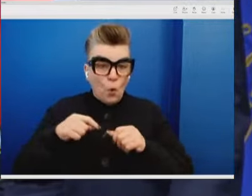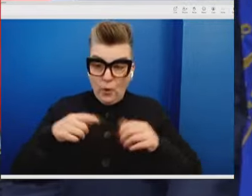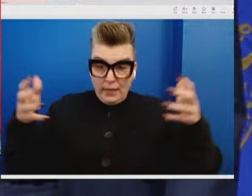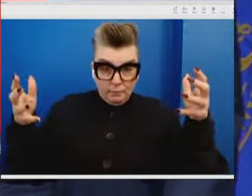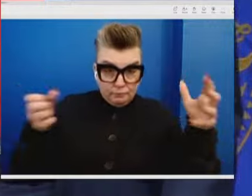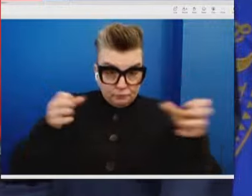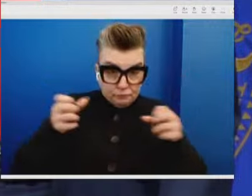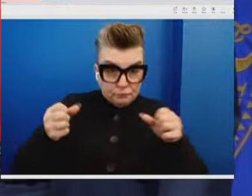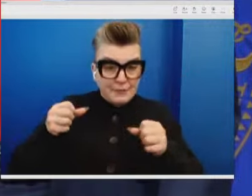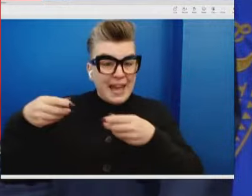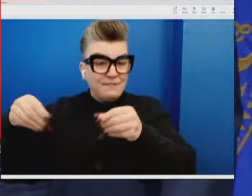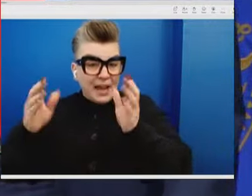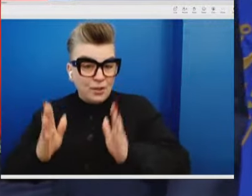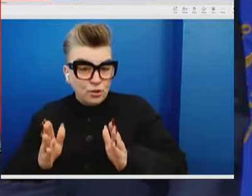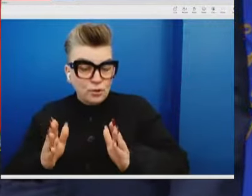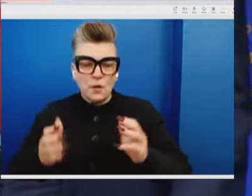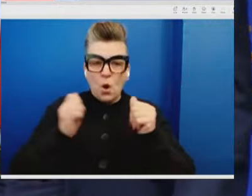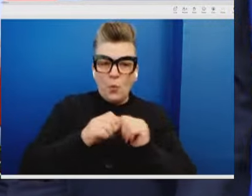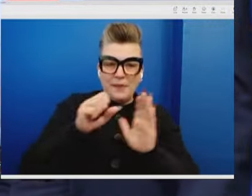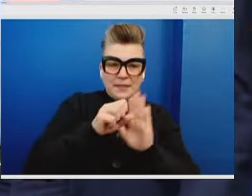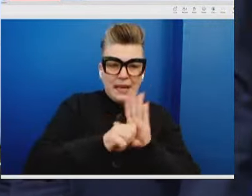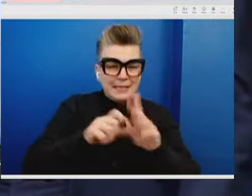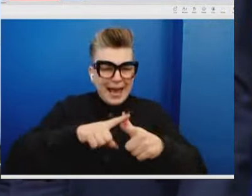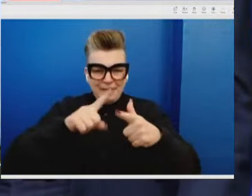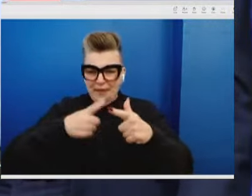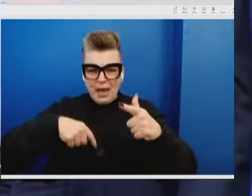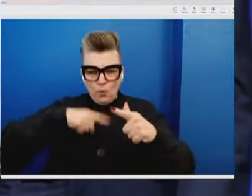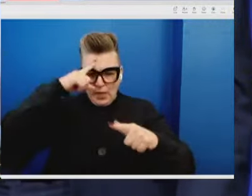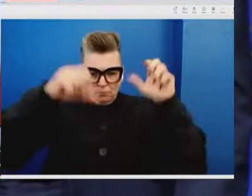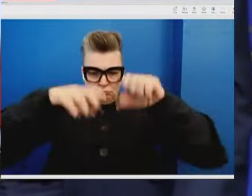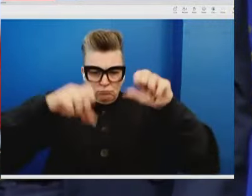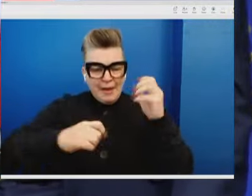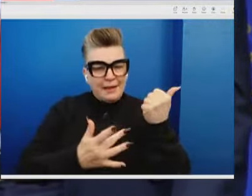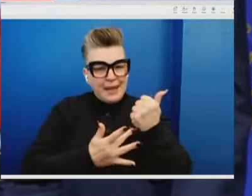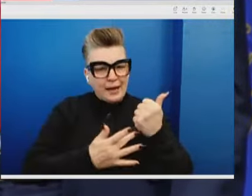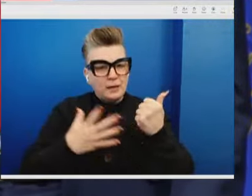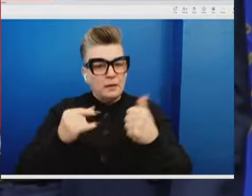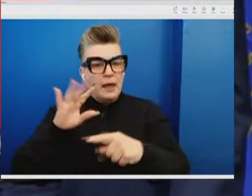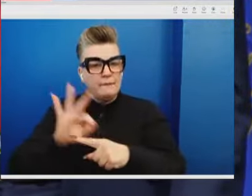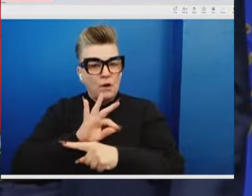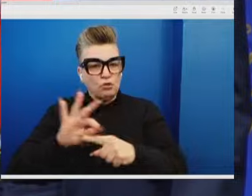built technical and functional requirements. And so for the first time in the history here,